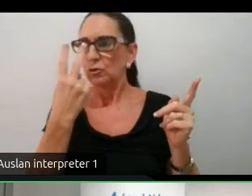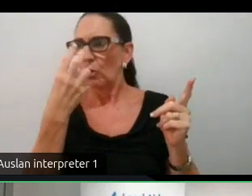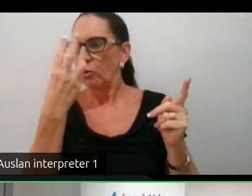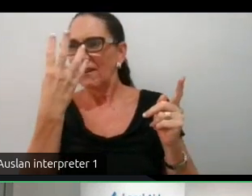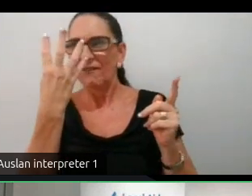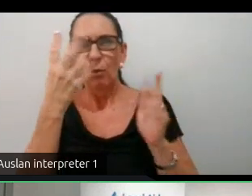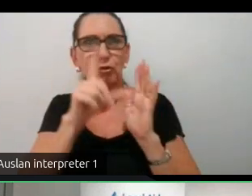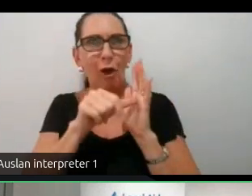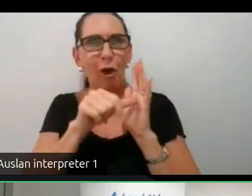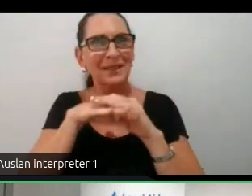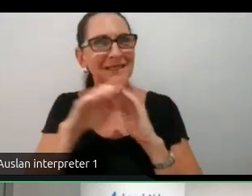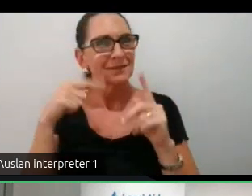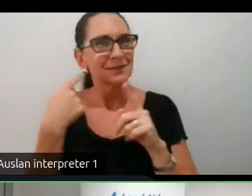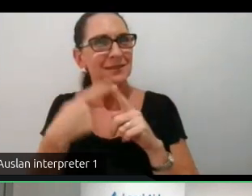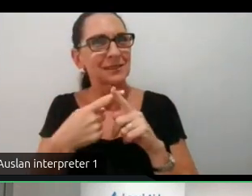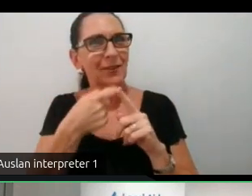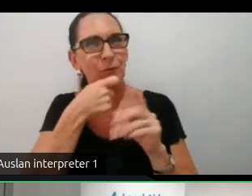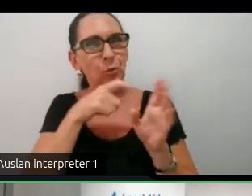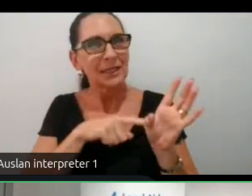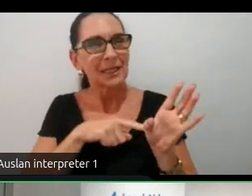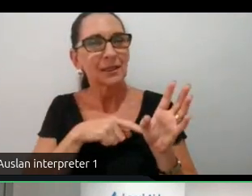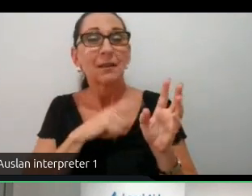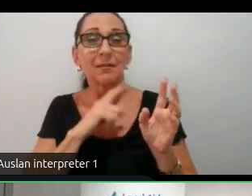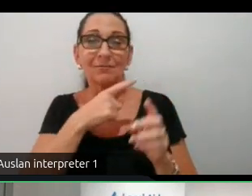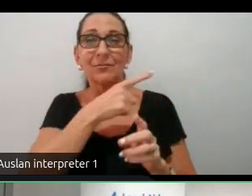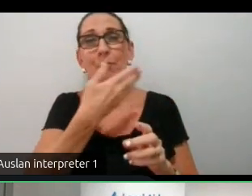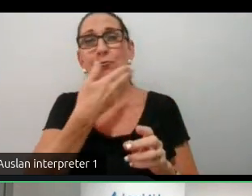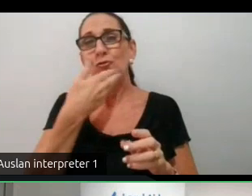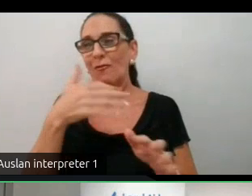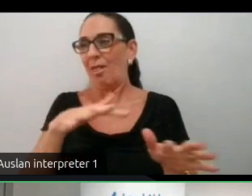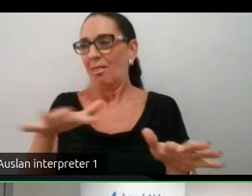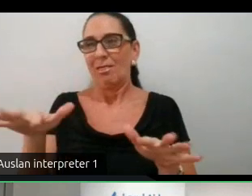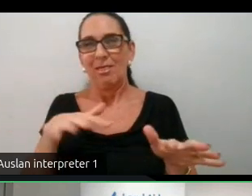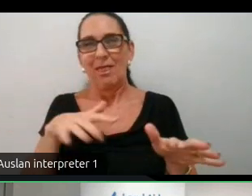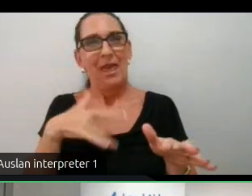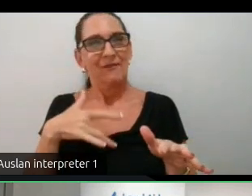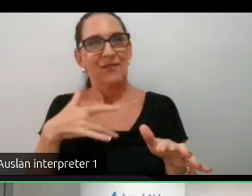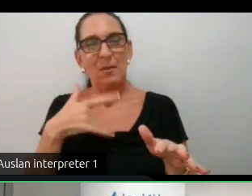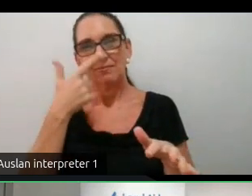two or three years well I think when you get to live in such beautiful nature and surrounds you